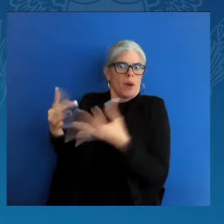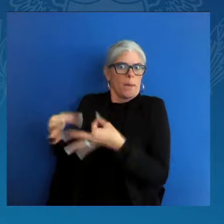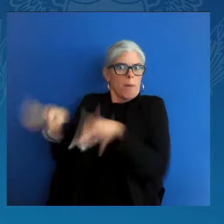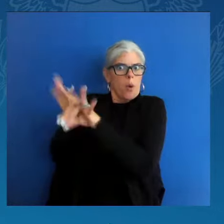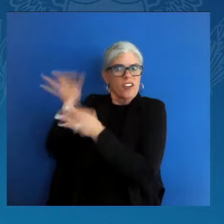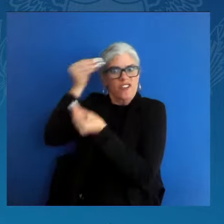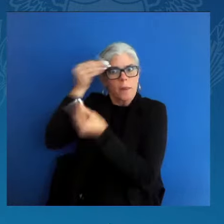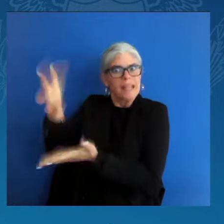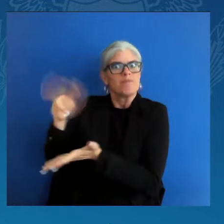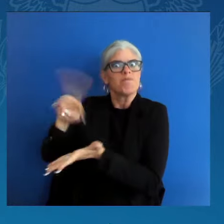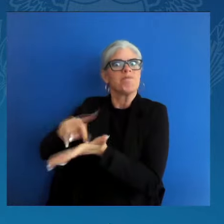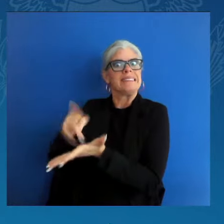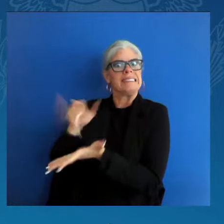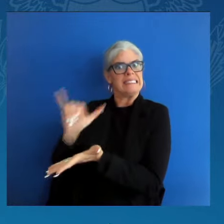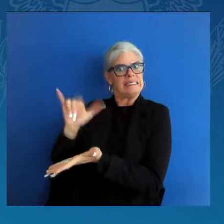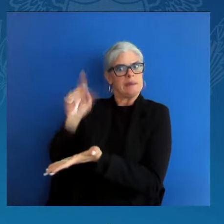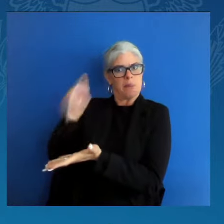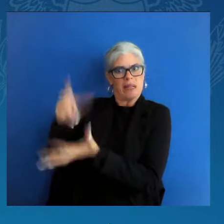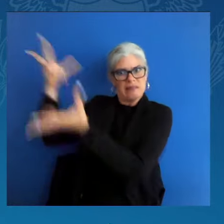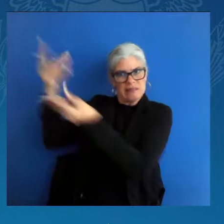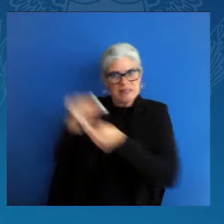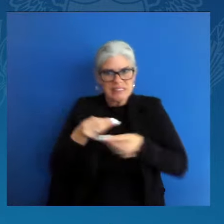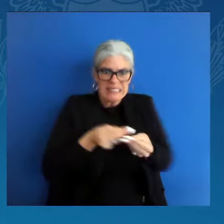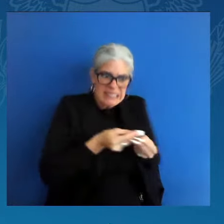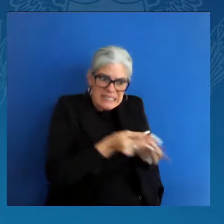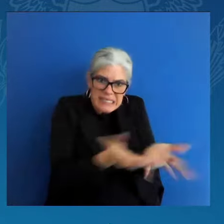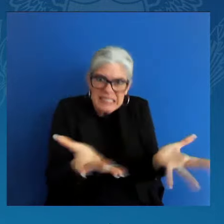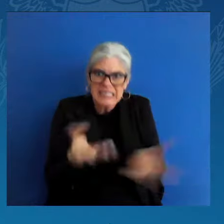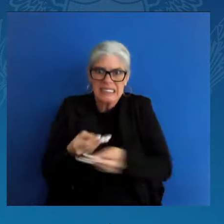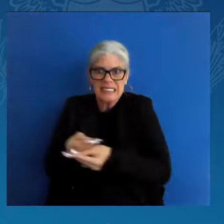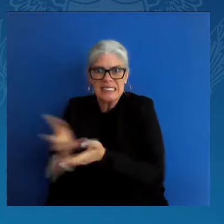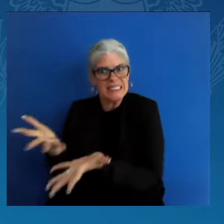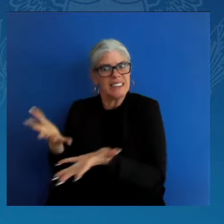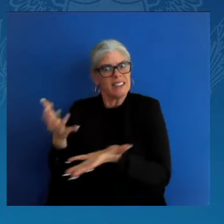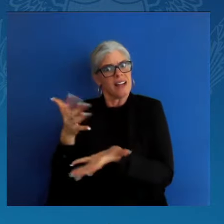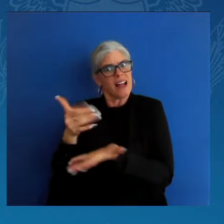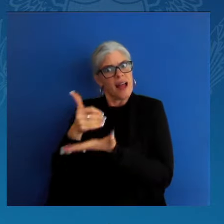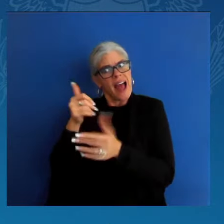So, to fix this problem, we worked with our partners at the Italian Space Agency.